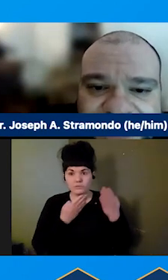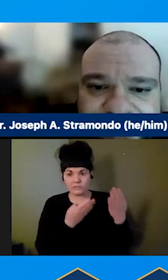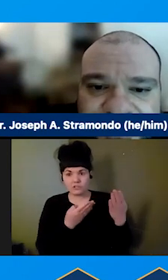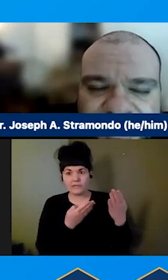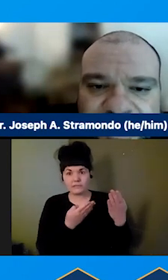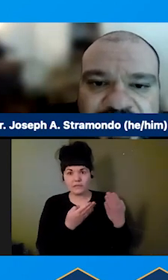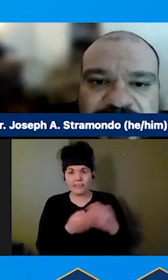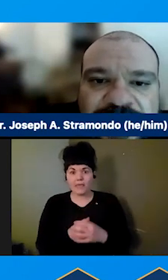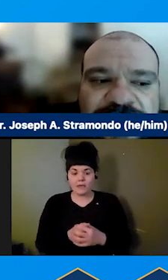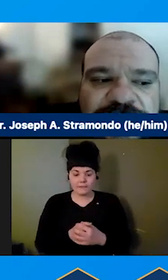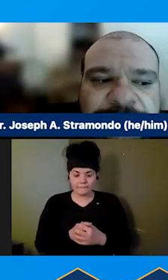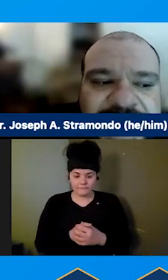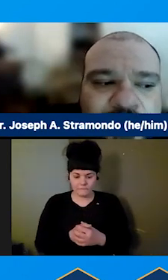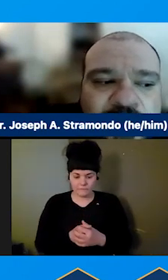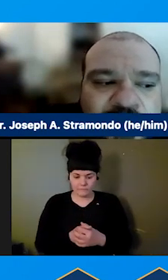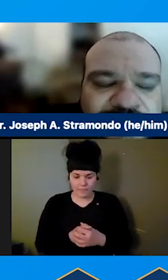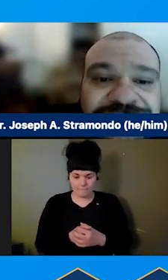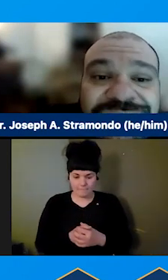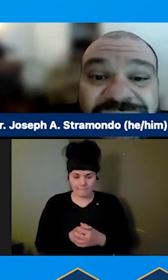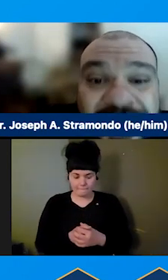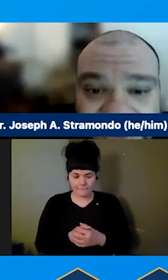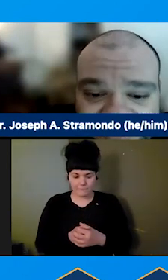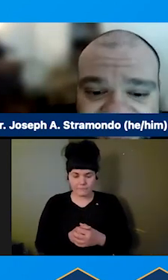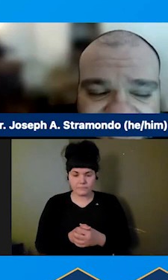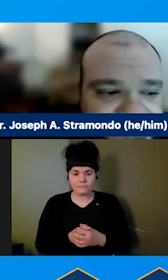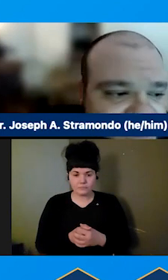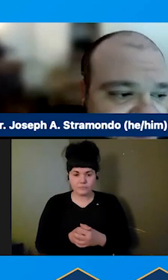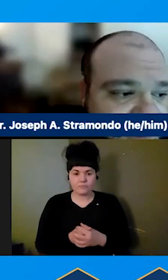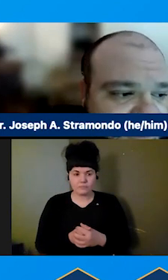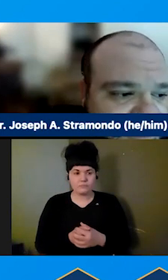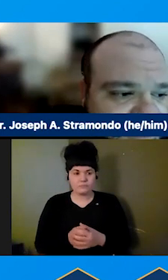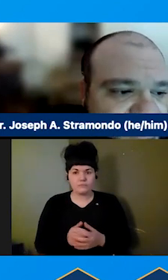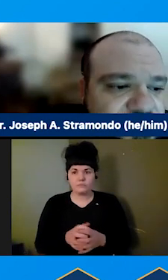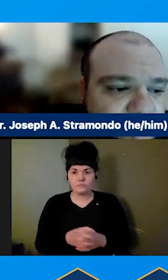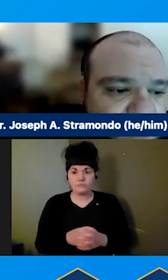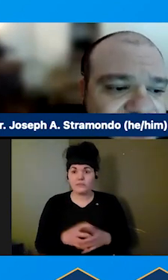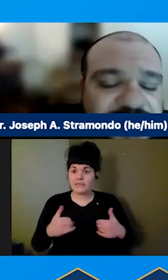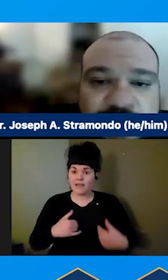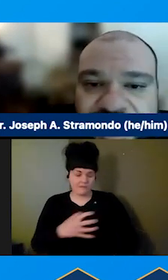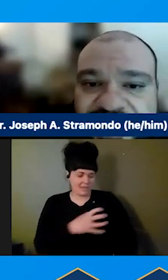also I want to suggest that the power over the other features of